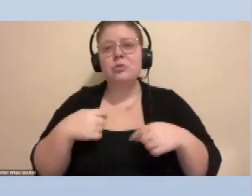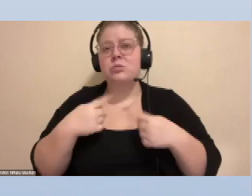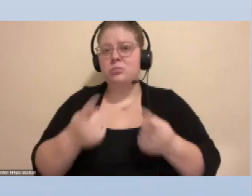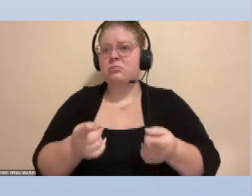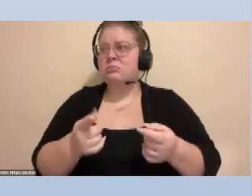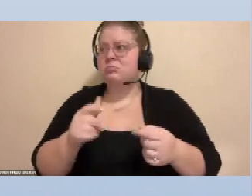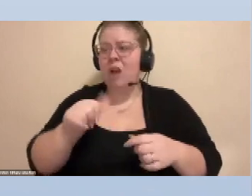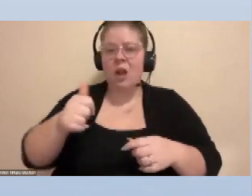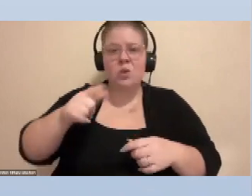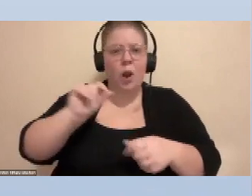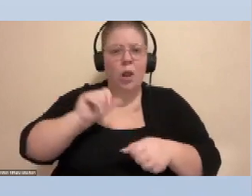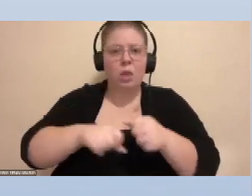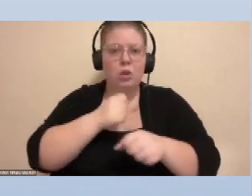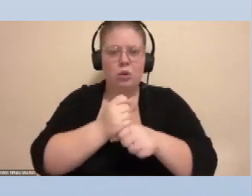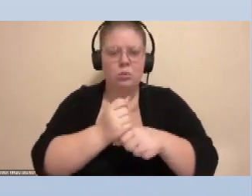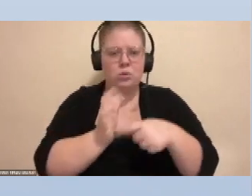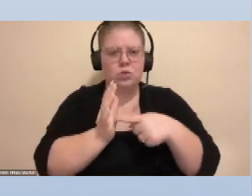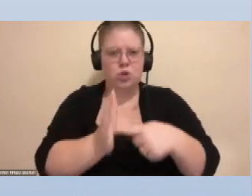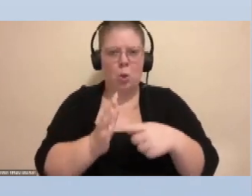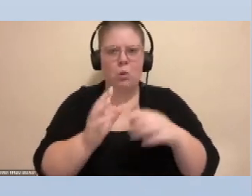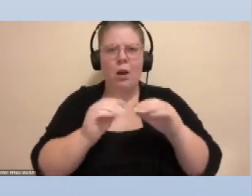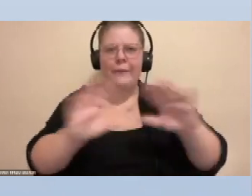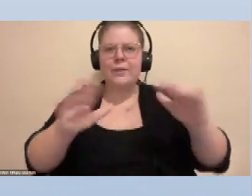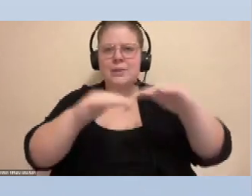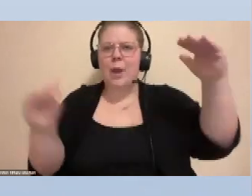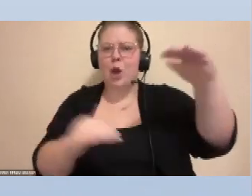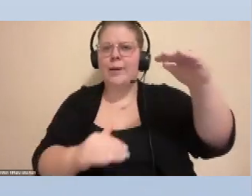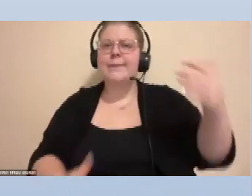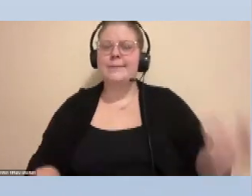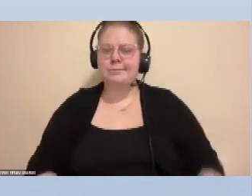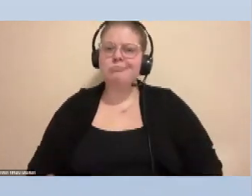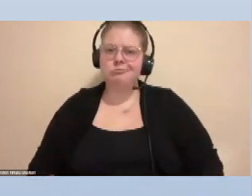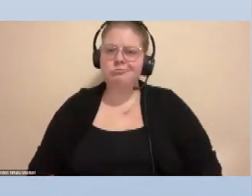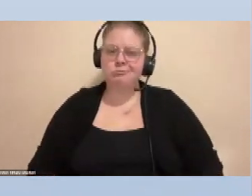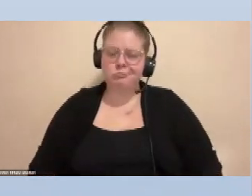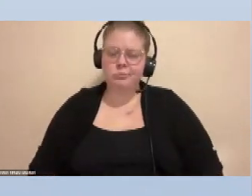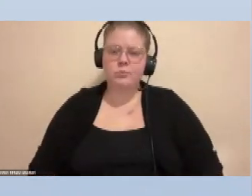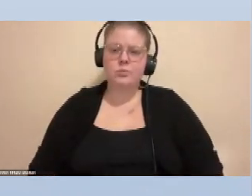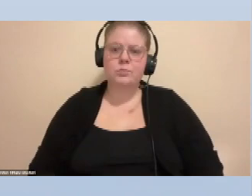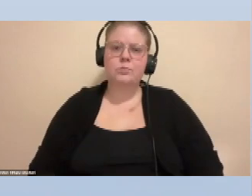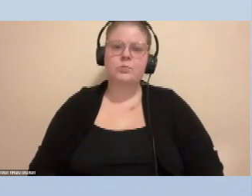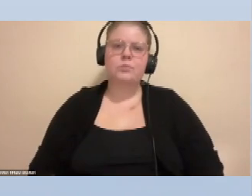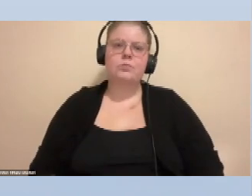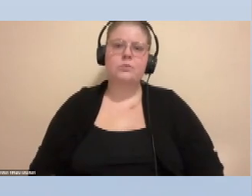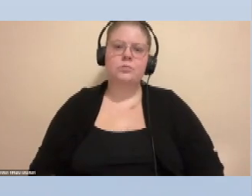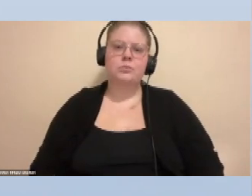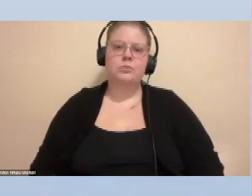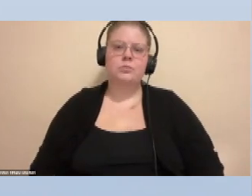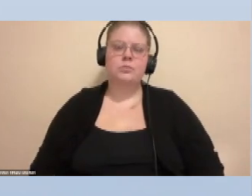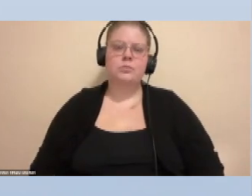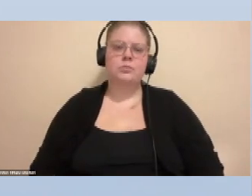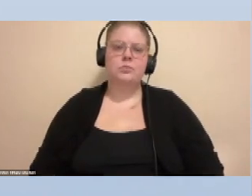shown clear and wide disparities in service delivery. The detail needed to take